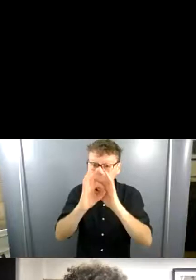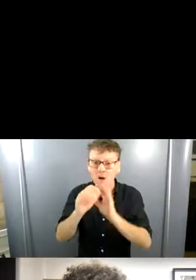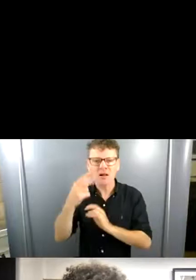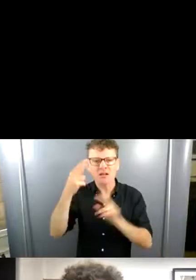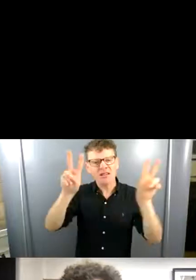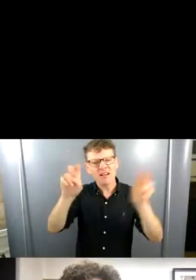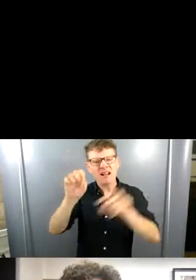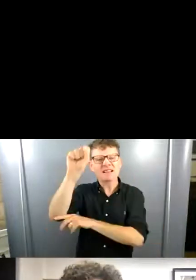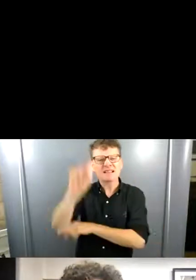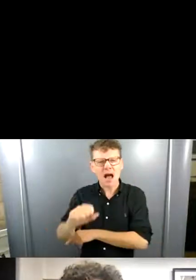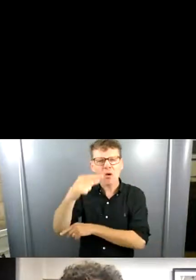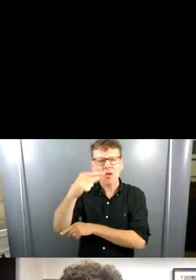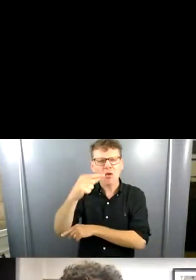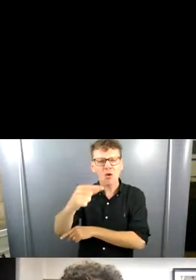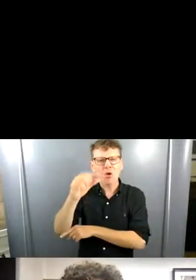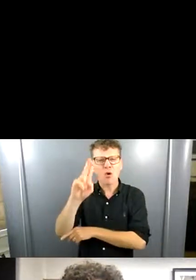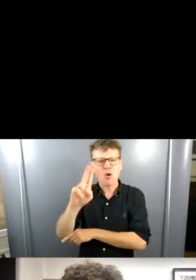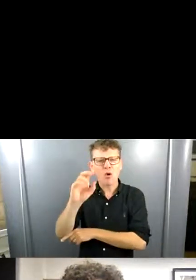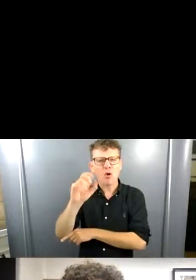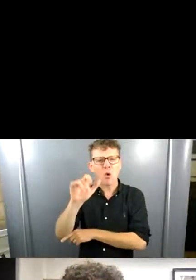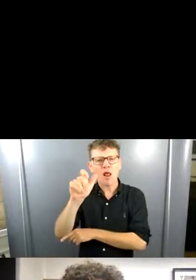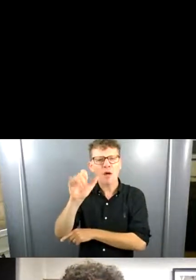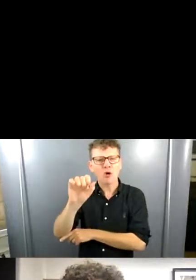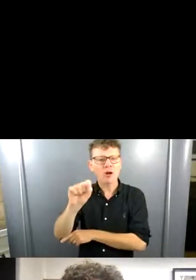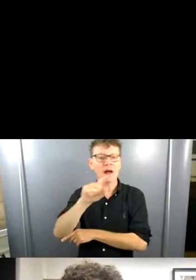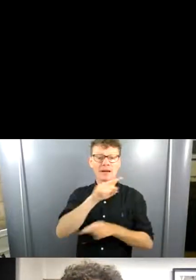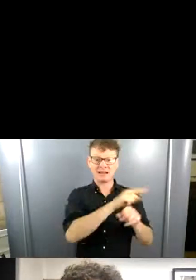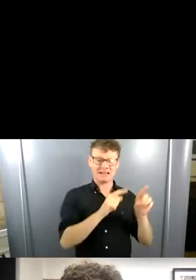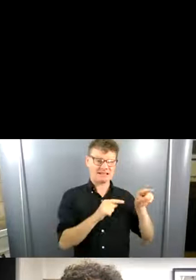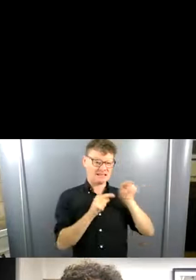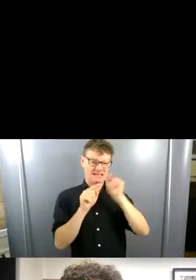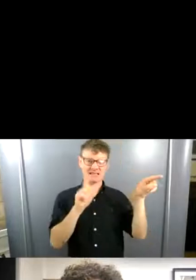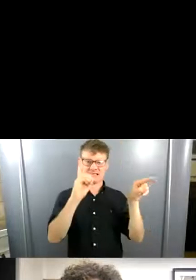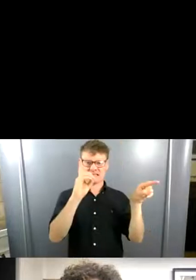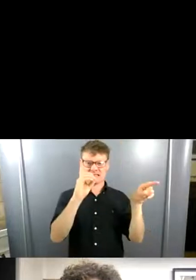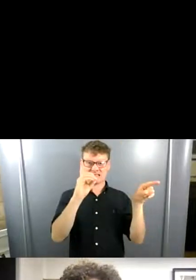it's about an hour's flight in a small plane from Darwin which is a regional capital and this as you